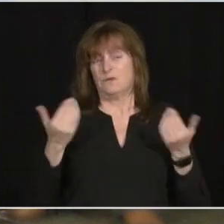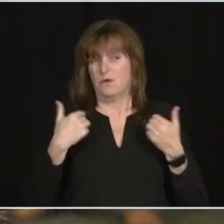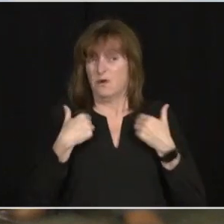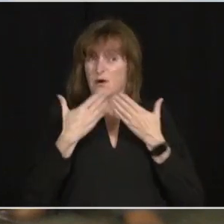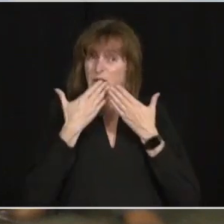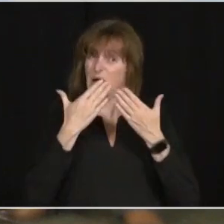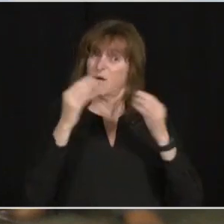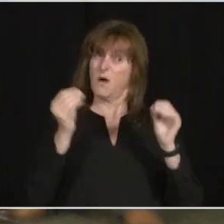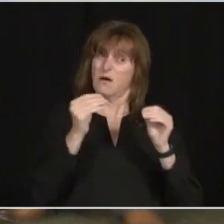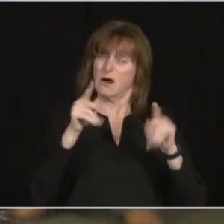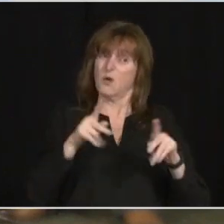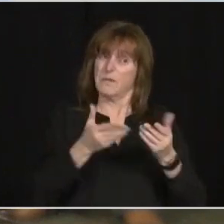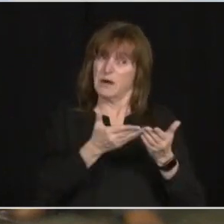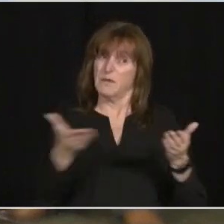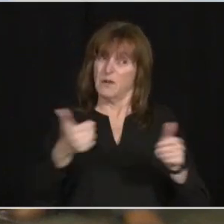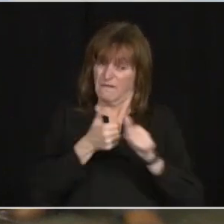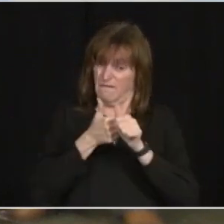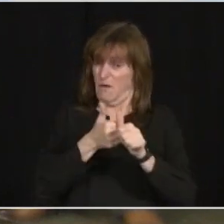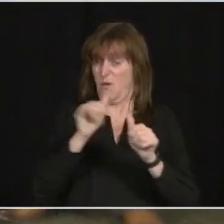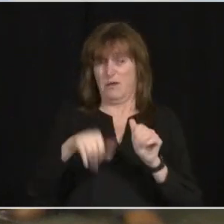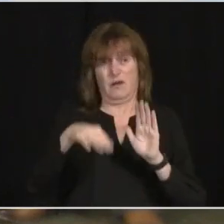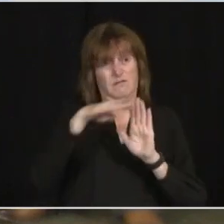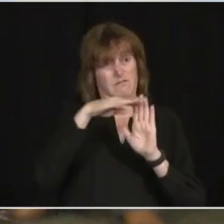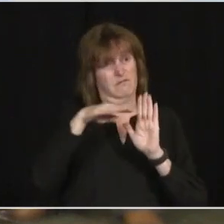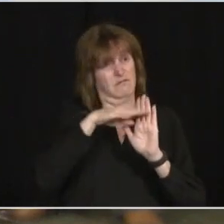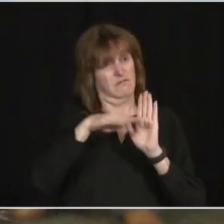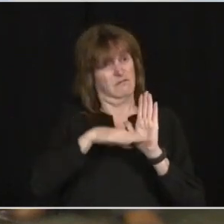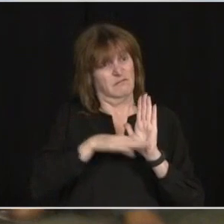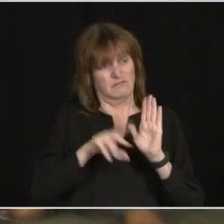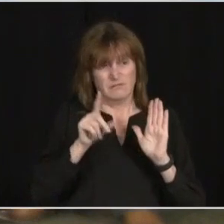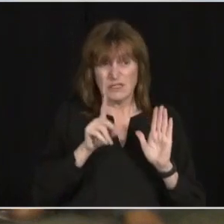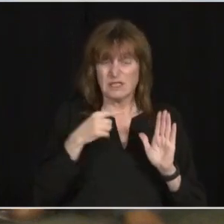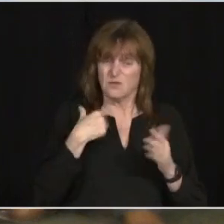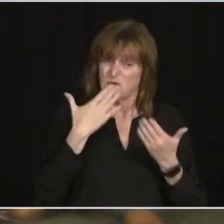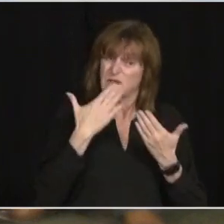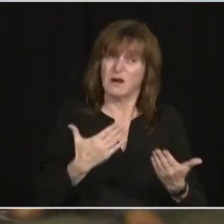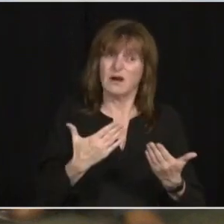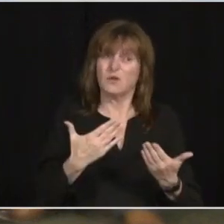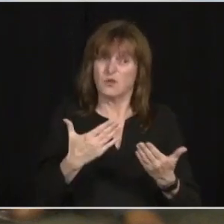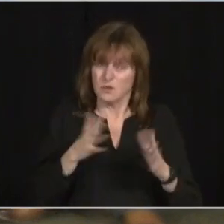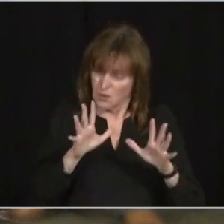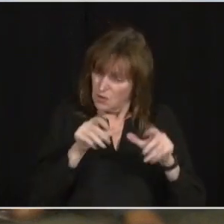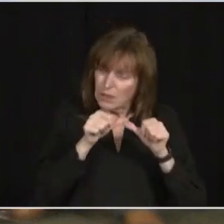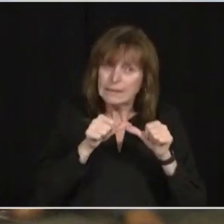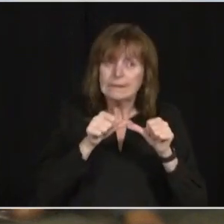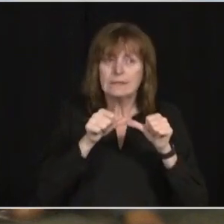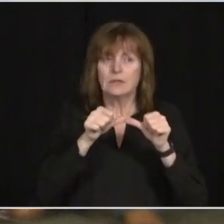We know that we need to continue with this. But it is because of all of those